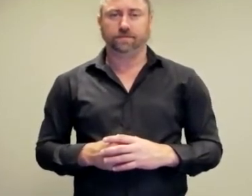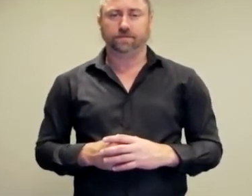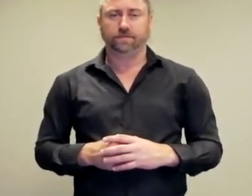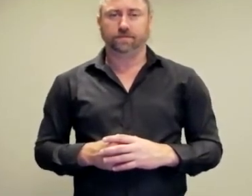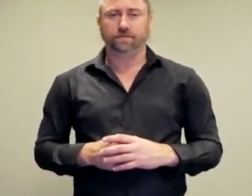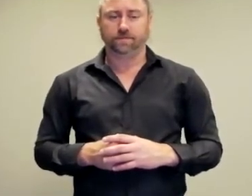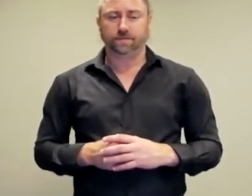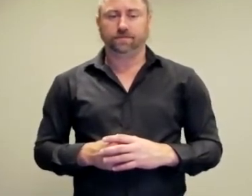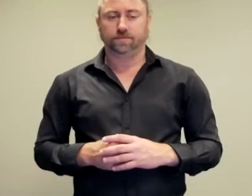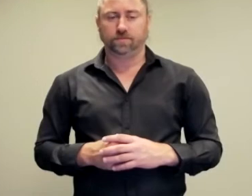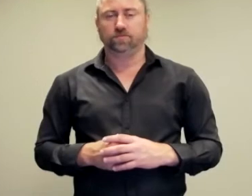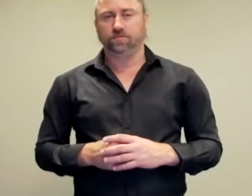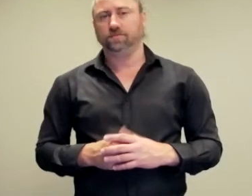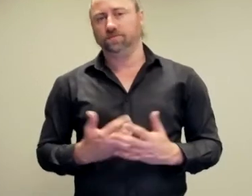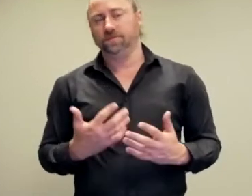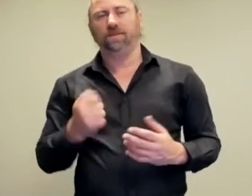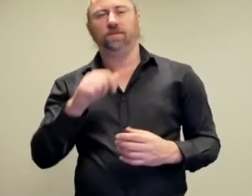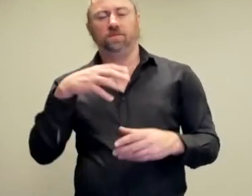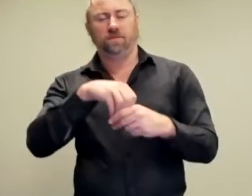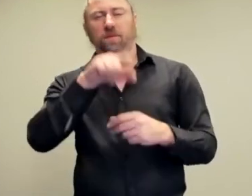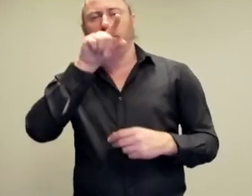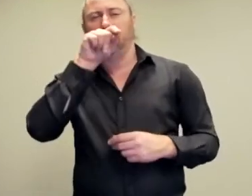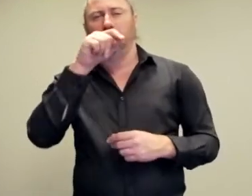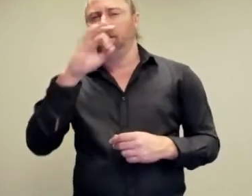I made some works about birds that I’m not going to go into because I don't